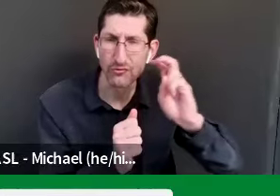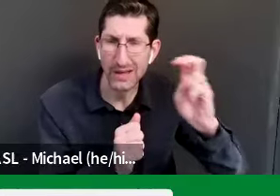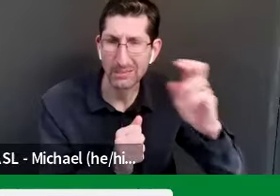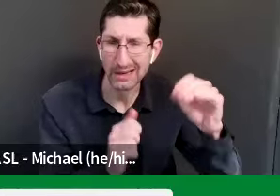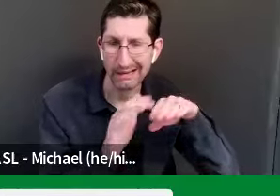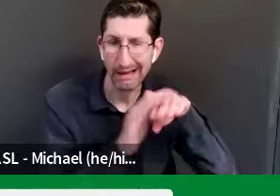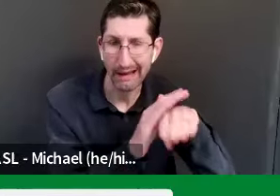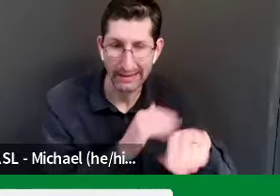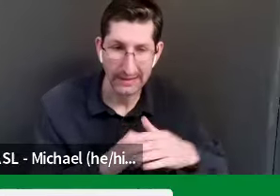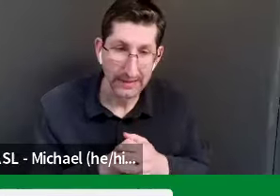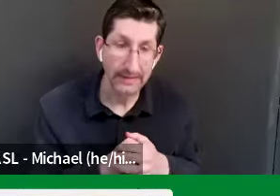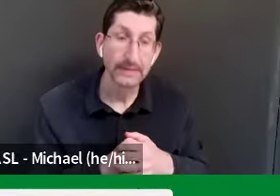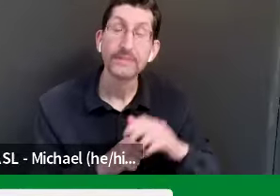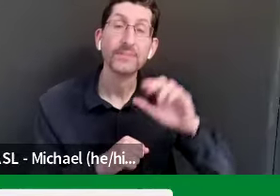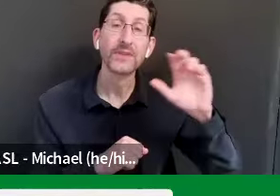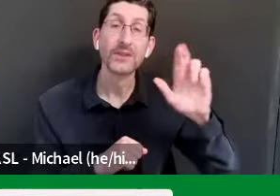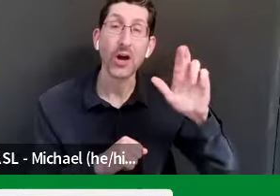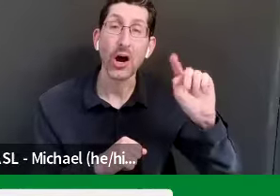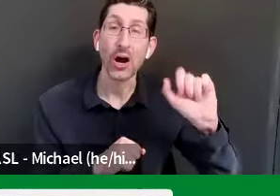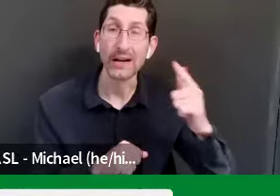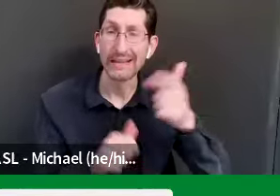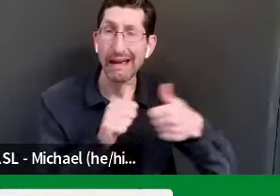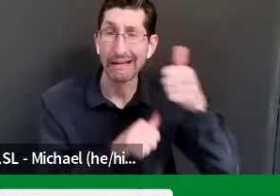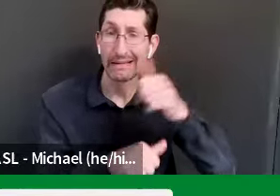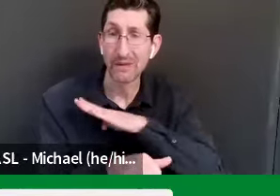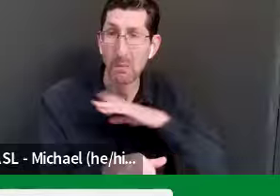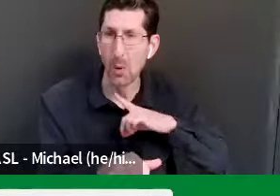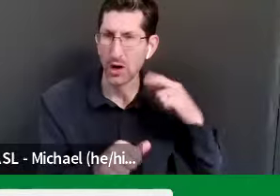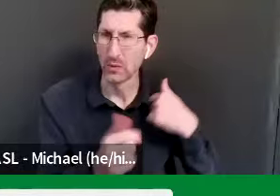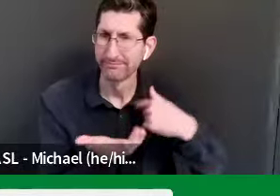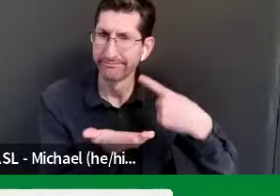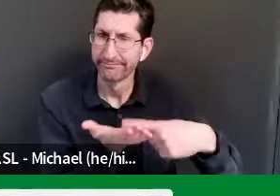DANIELLA AND NICOLIA, THEY BRING A WEALTH AND PROFESSIONAL EXPERTISE.